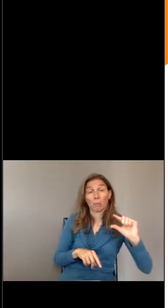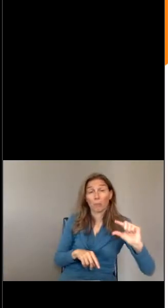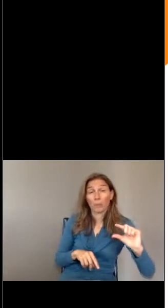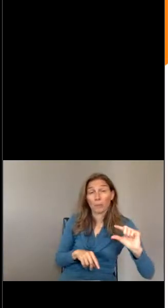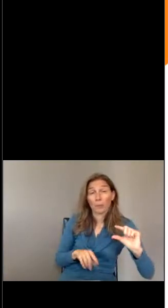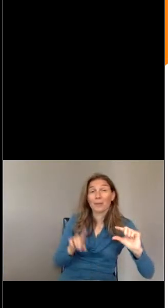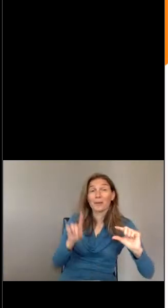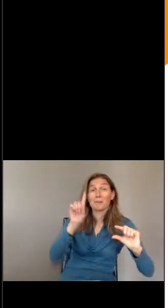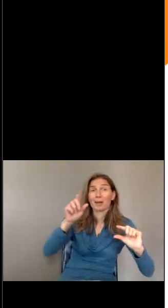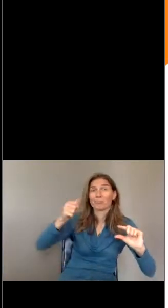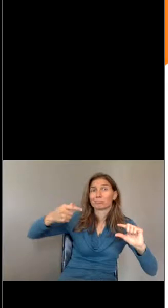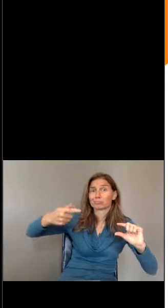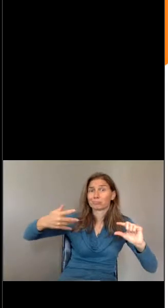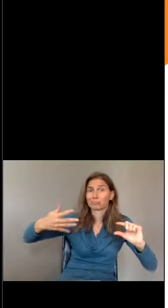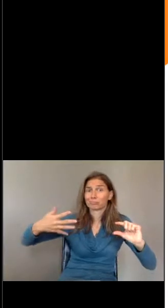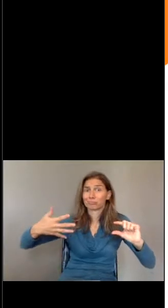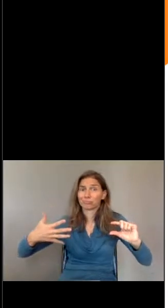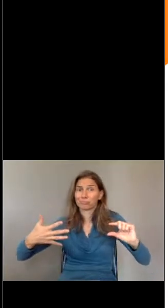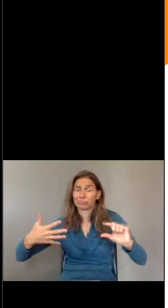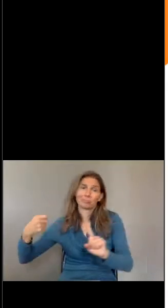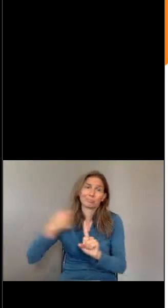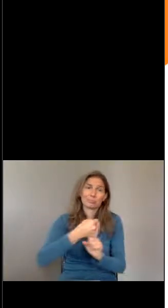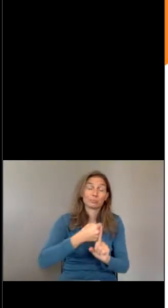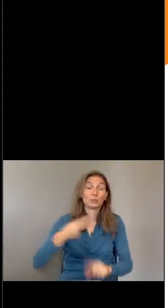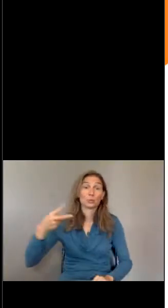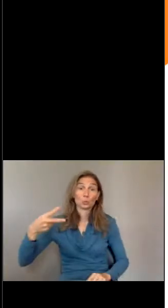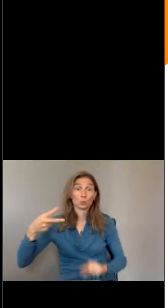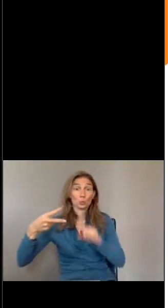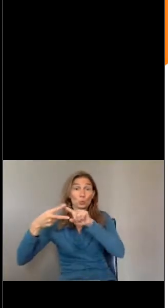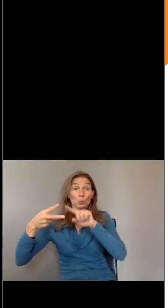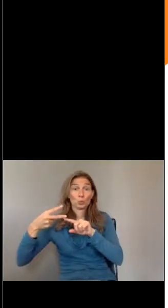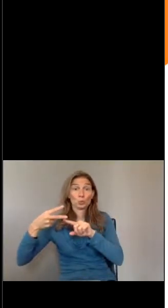There are two important factors. One is the role of evidence and research